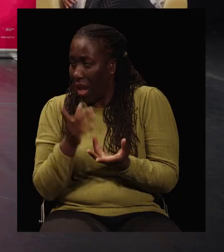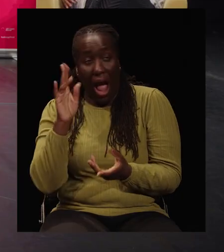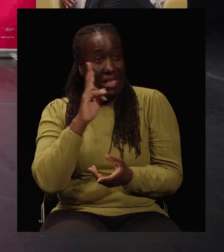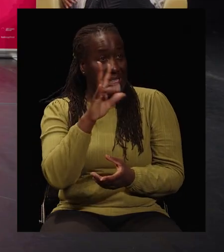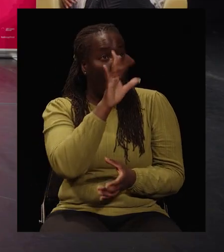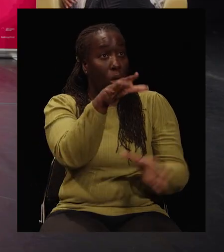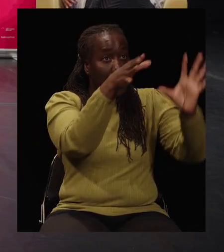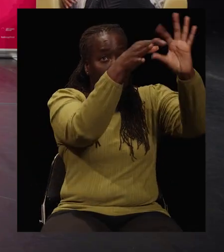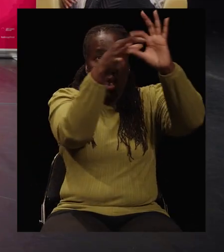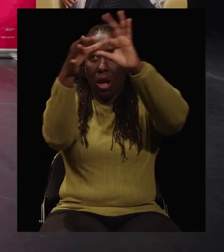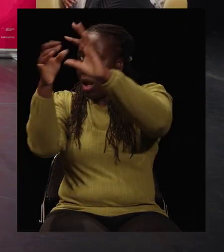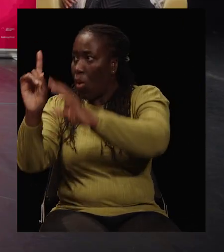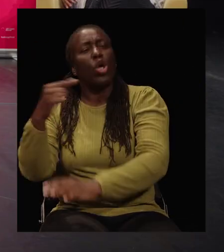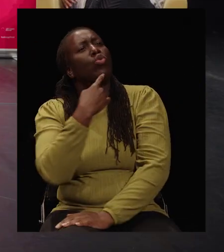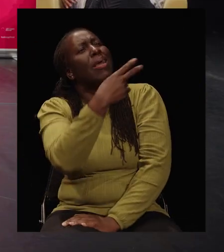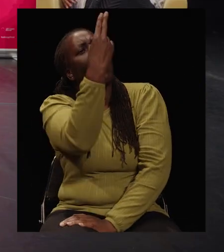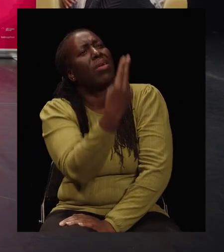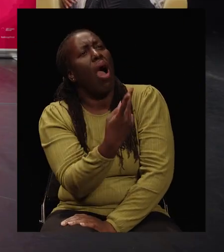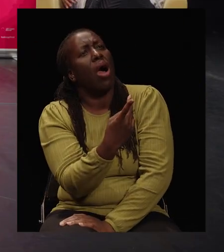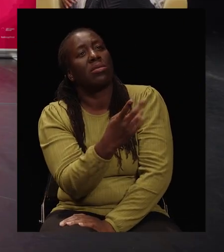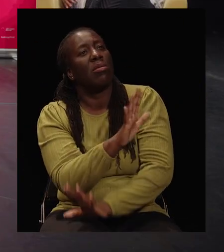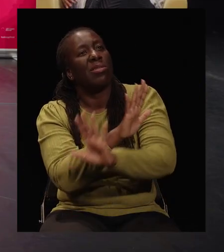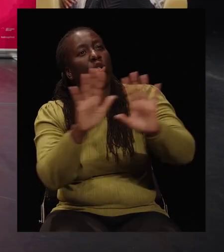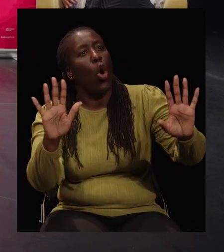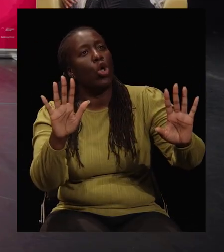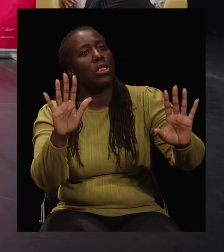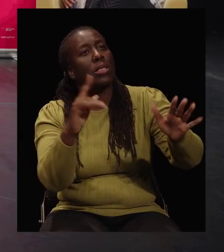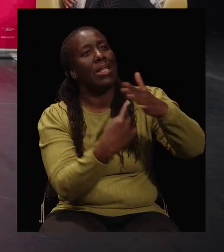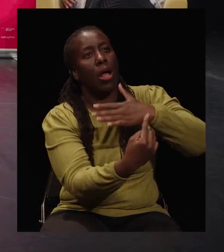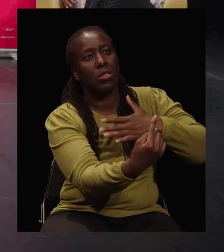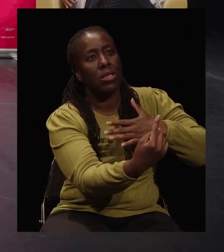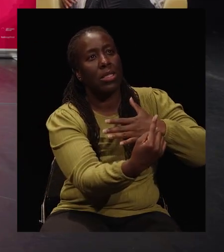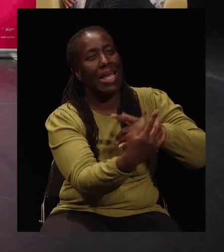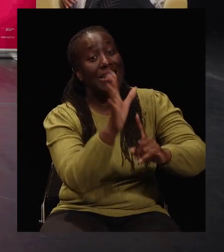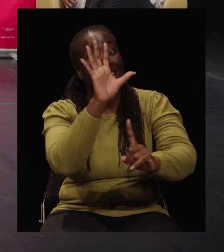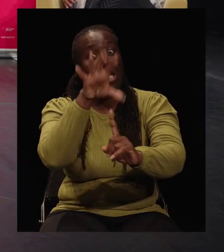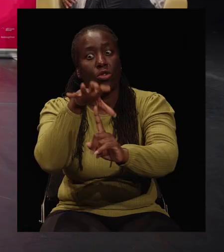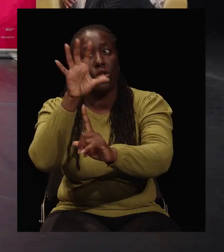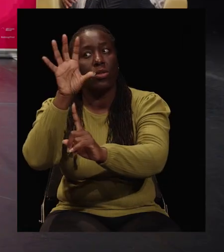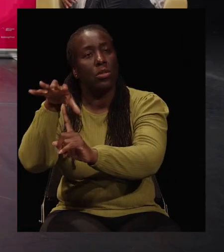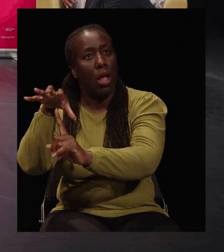So what you said about the arts not being in isolation, these institutions are just as powerless